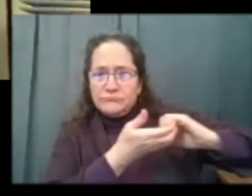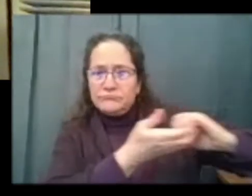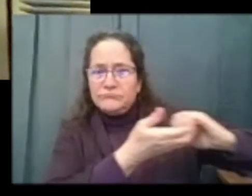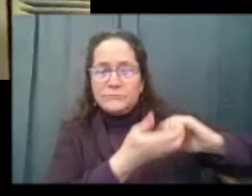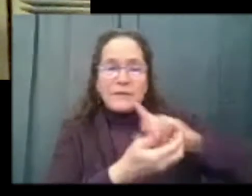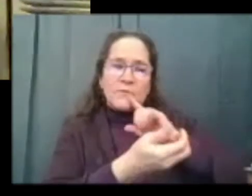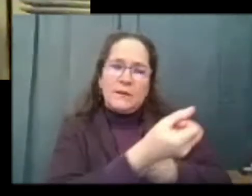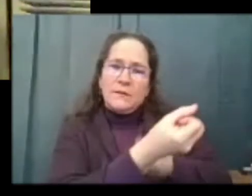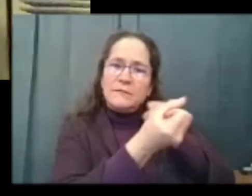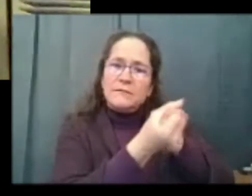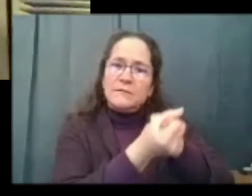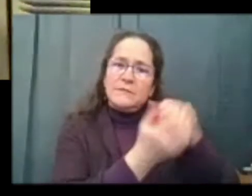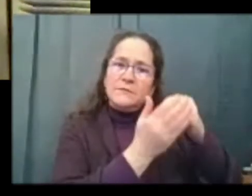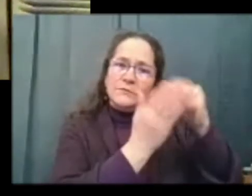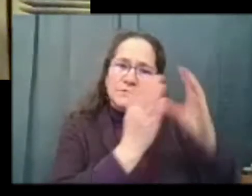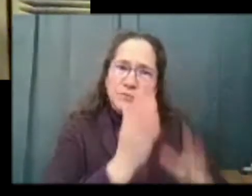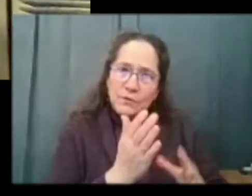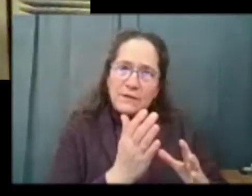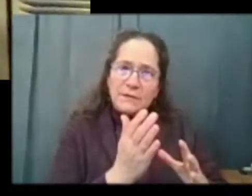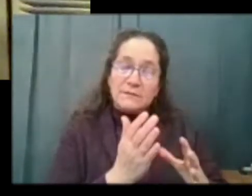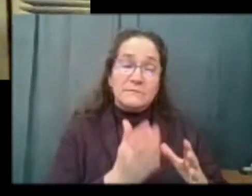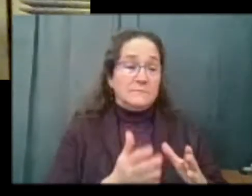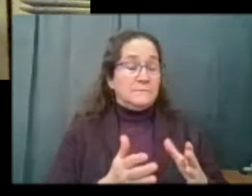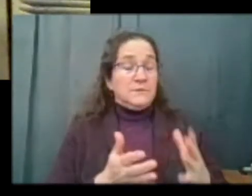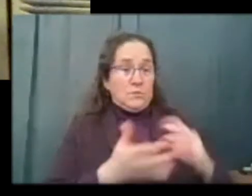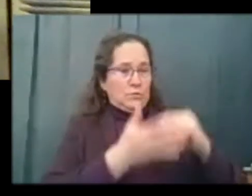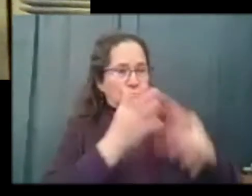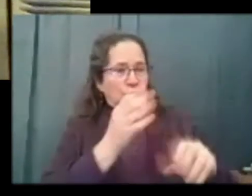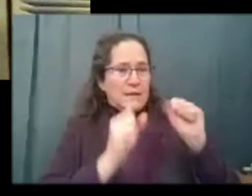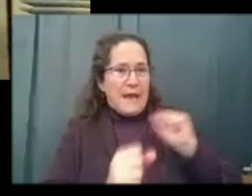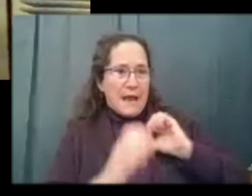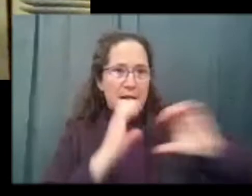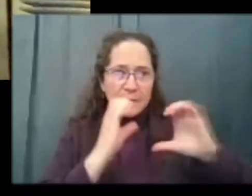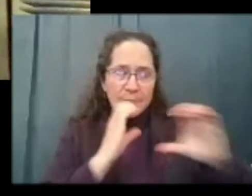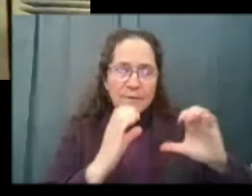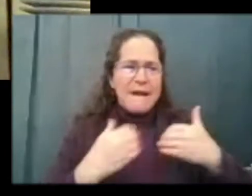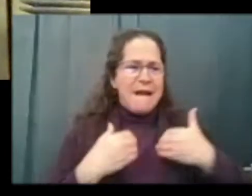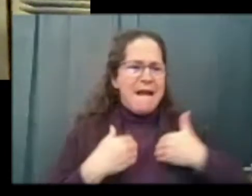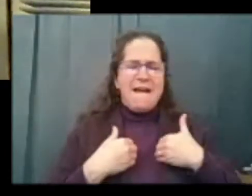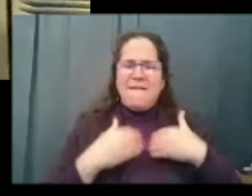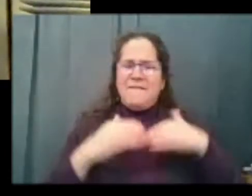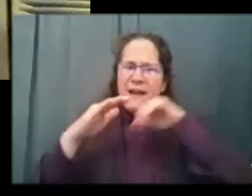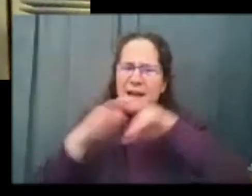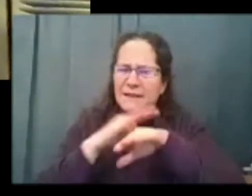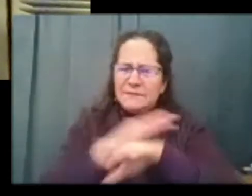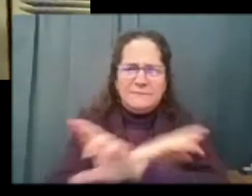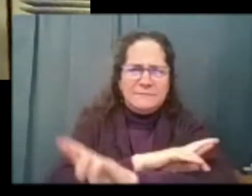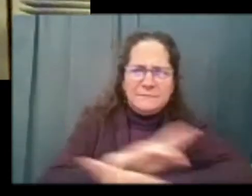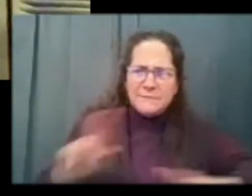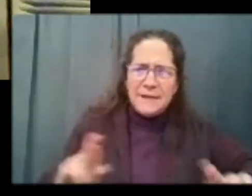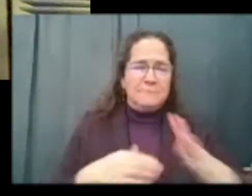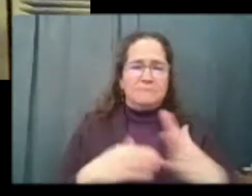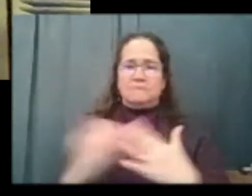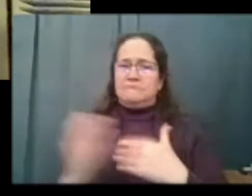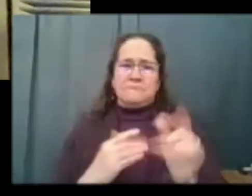so that they are able to communicate and have all the access that need in all the settings that they are working in, including the virtual setting